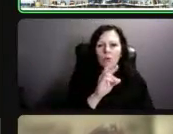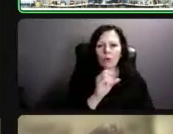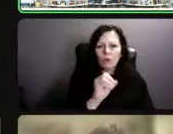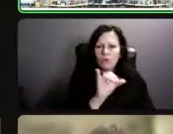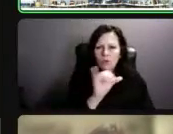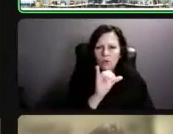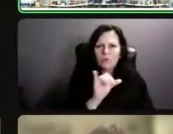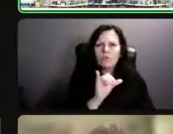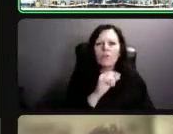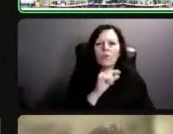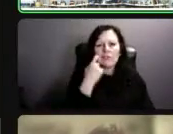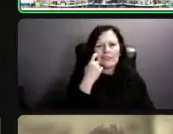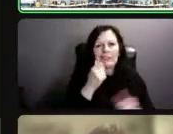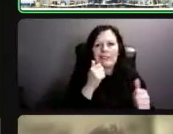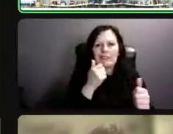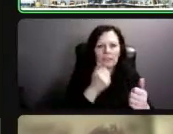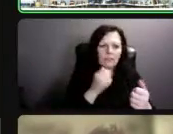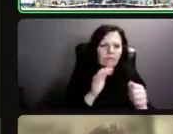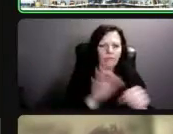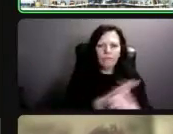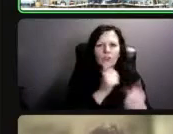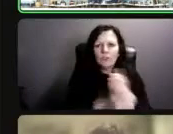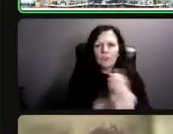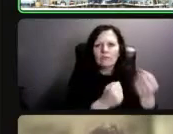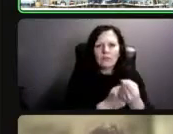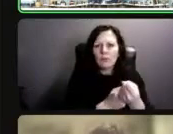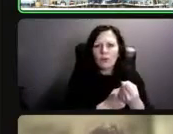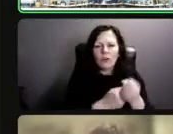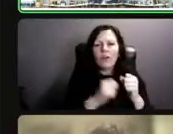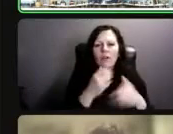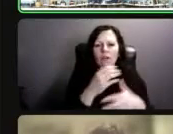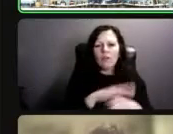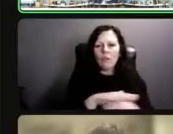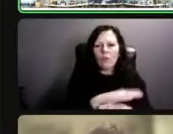AND JAIL AND D.A. OFFICE AND